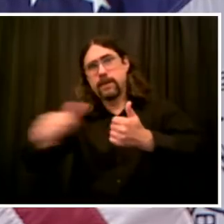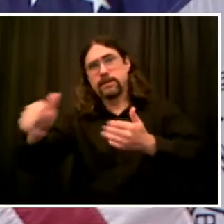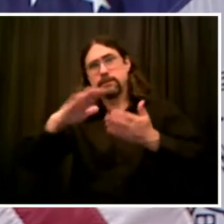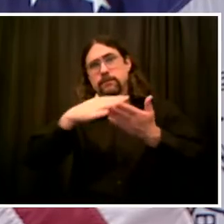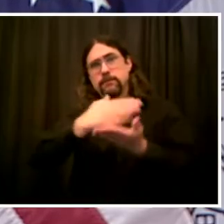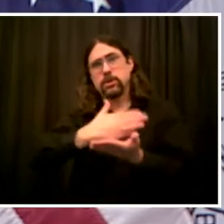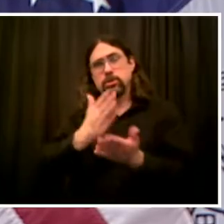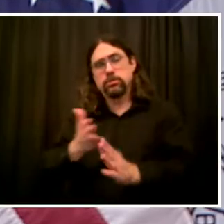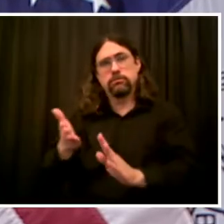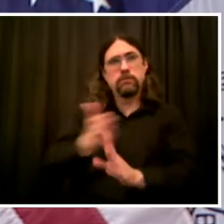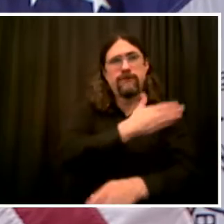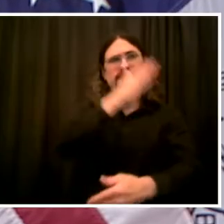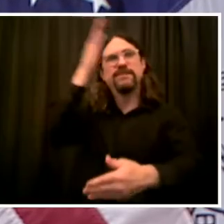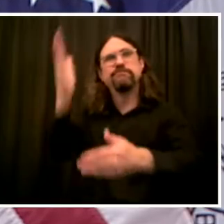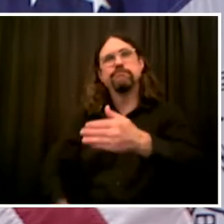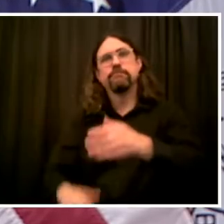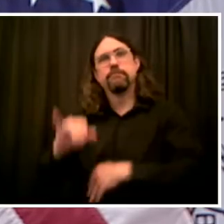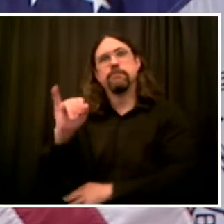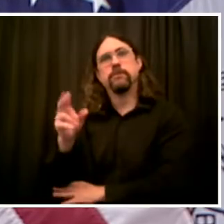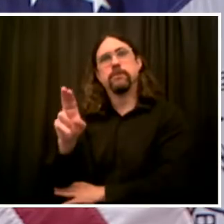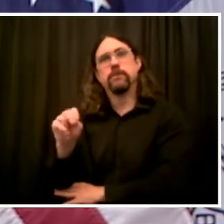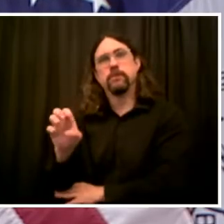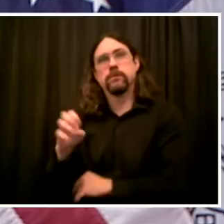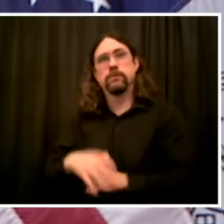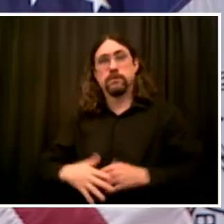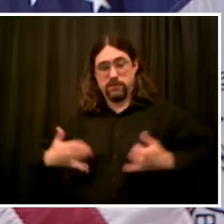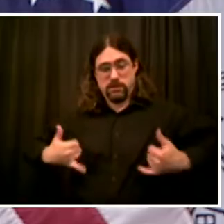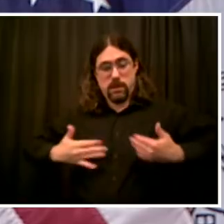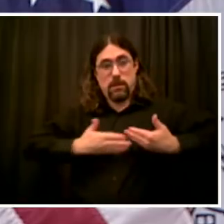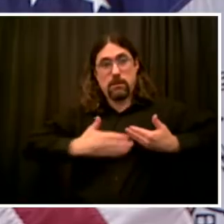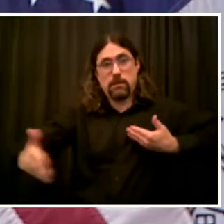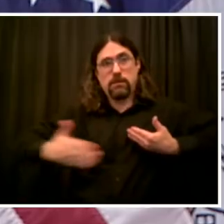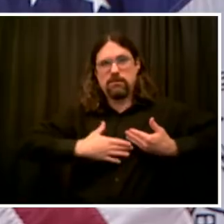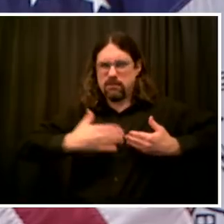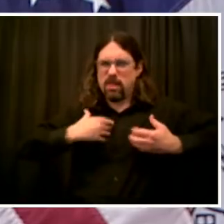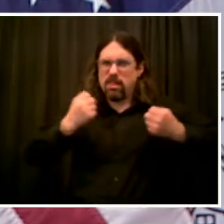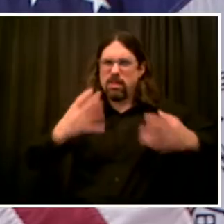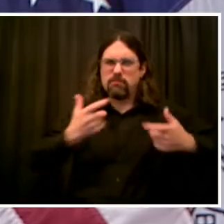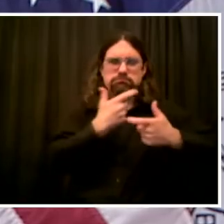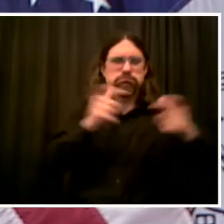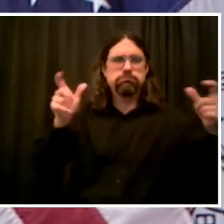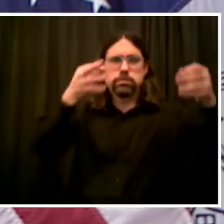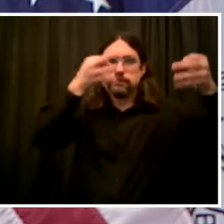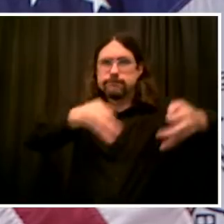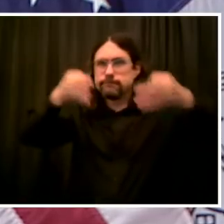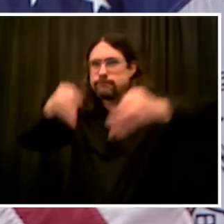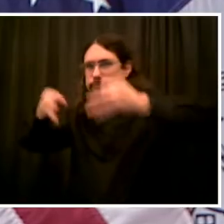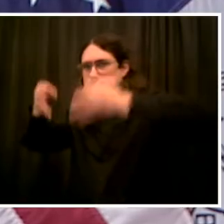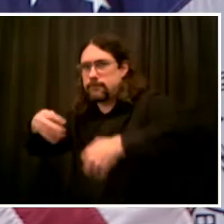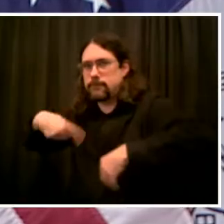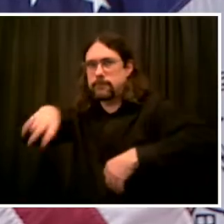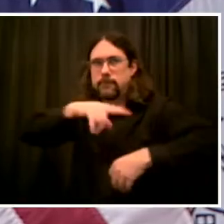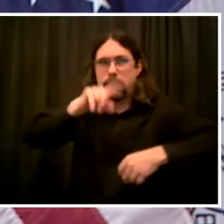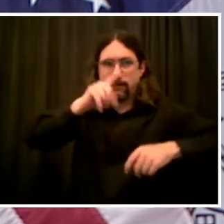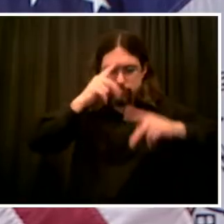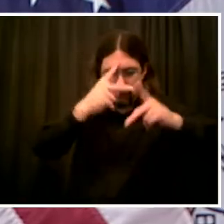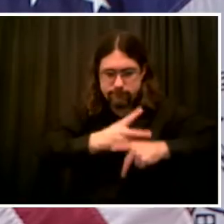IT S HATOE B BALANCED. SO WE'VE GOT A LOT OF DECISIONS TO MAKE WITH A KIND OF MOVNGI TARGET REALITY IN WASHINGTON, BUT THAT WILL